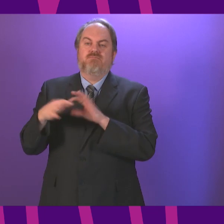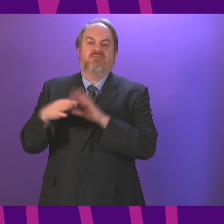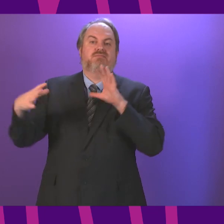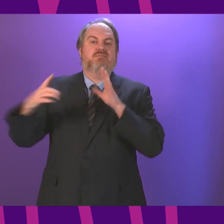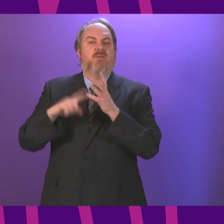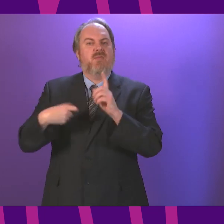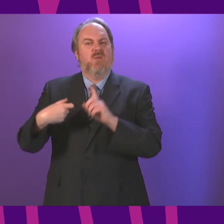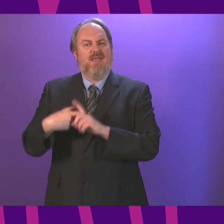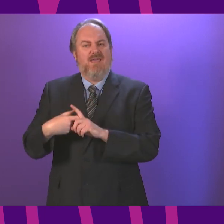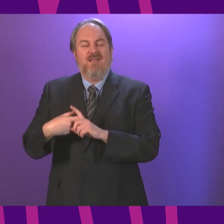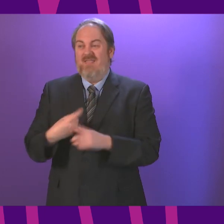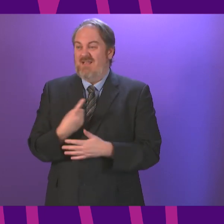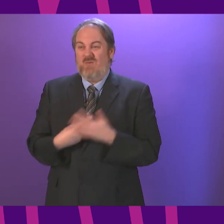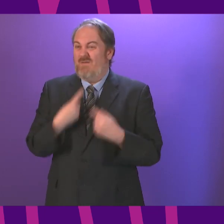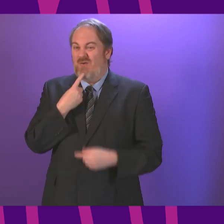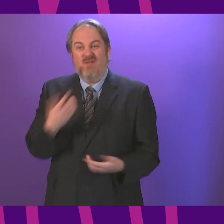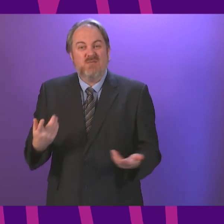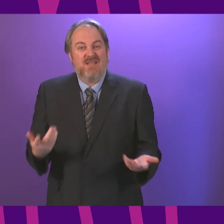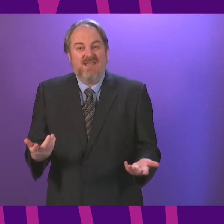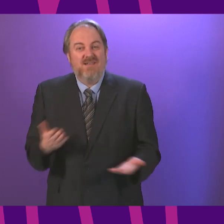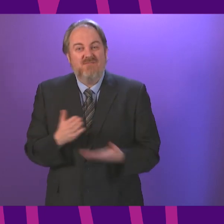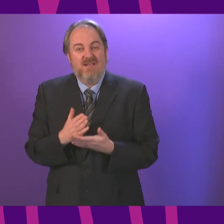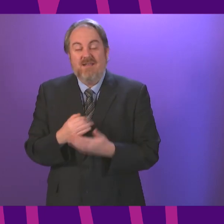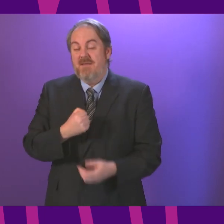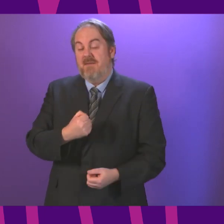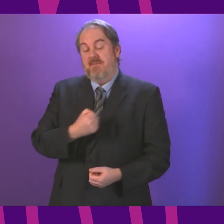For my last question to Nicola Sturgeon in the chamber, I ask her this: